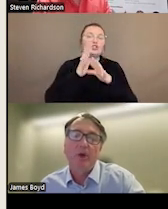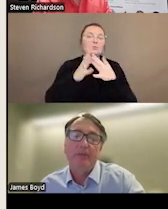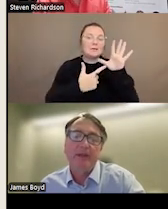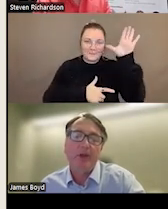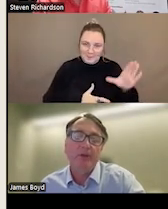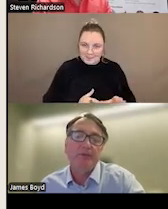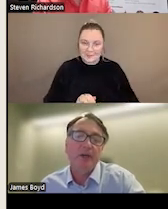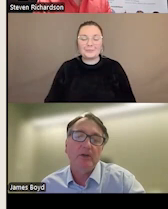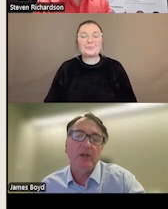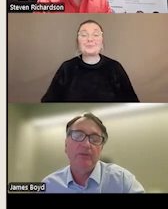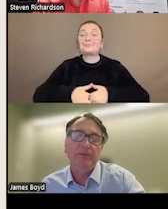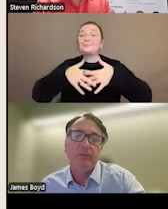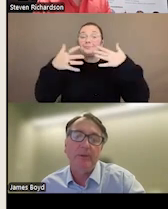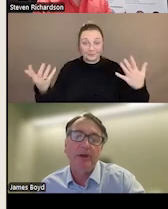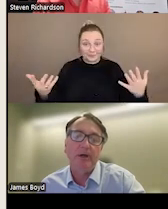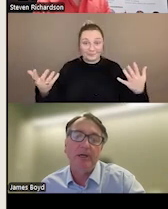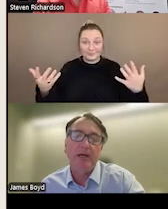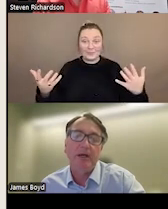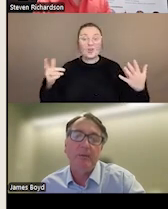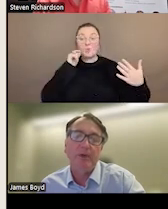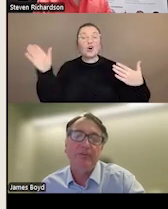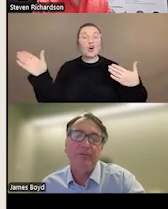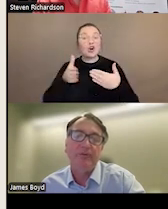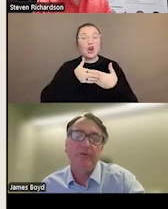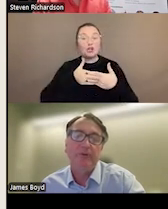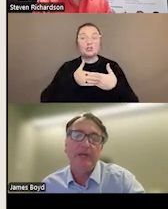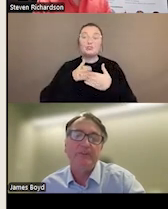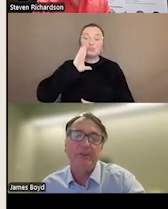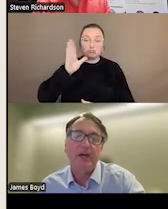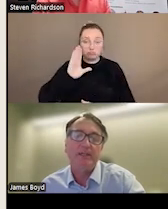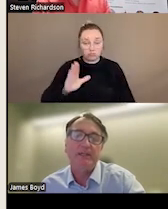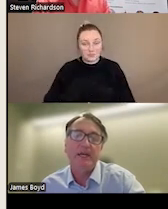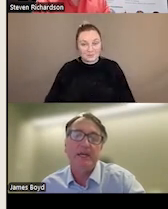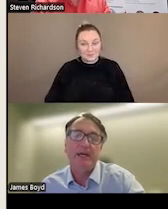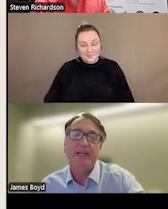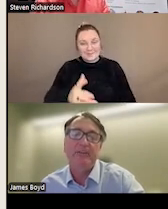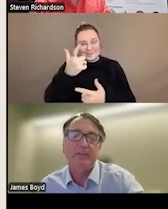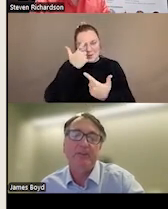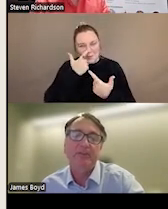On that note, I will close this webinar. Wish you the greatest luck and success